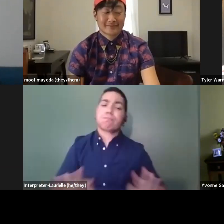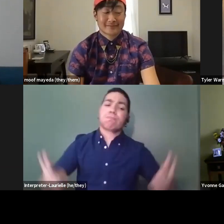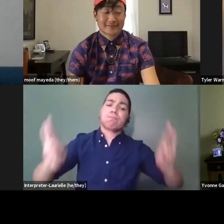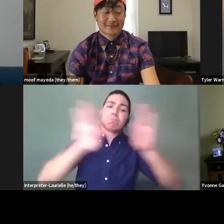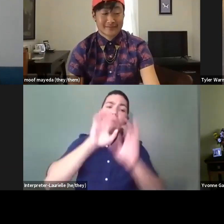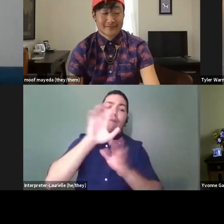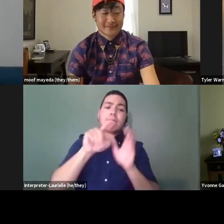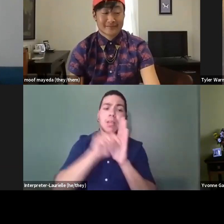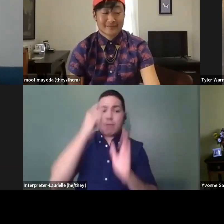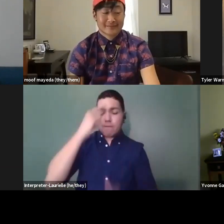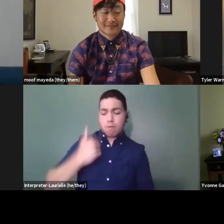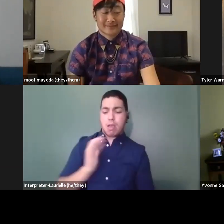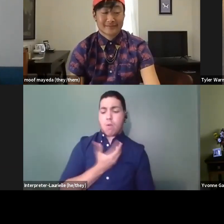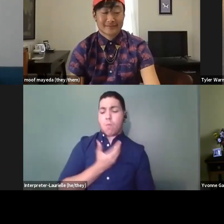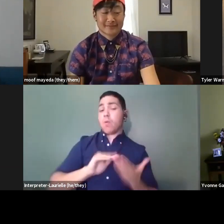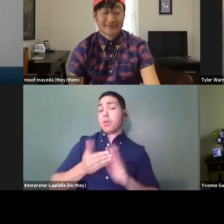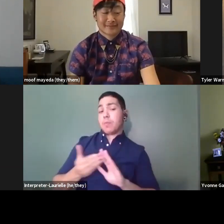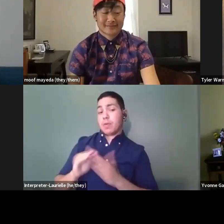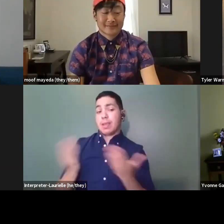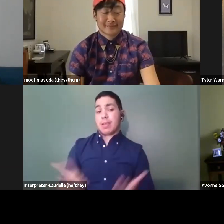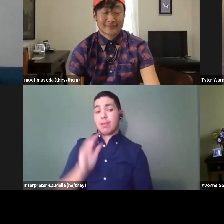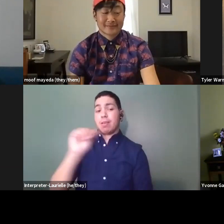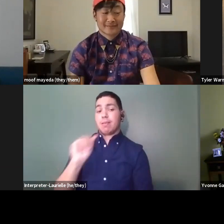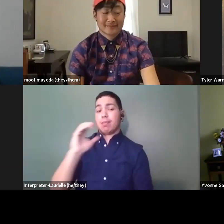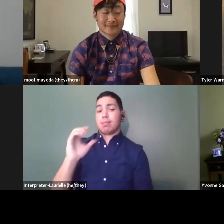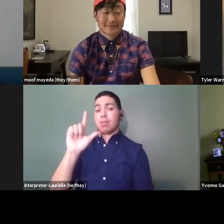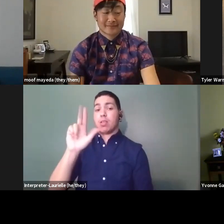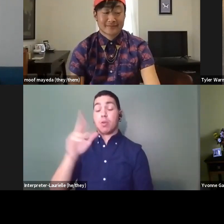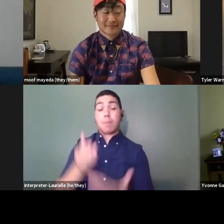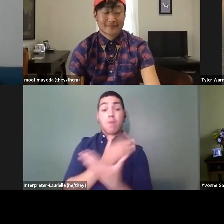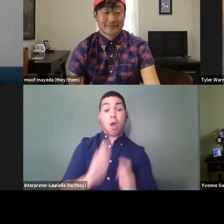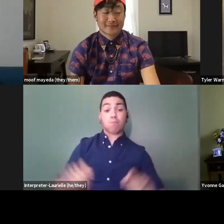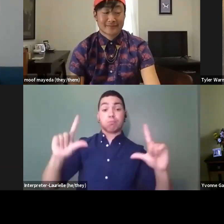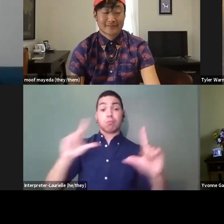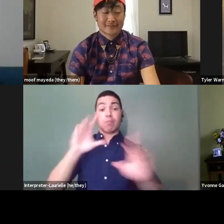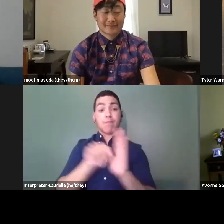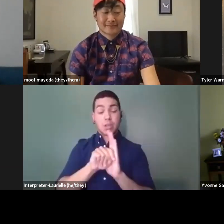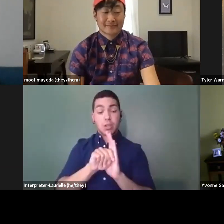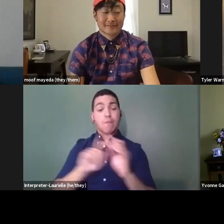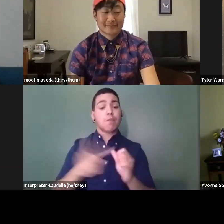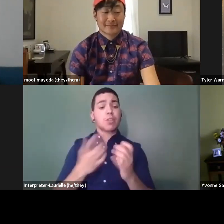not least, audience, for joining us this evening. The webinar has been recorded so if you want to rewatch it or